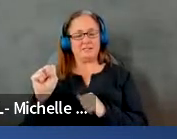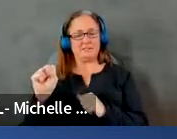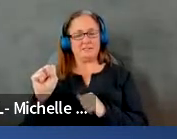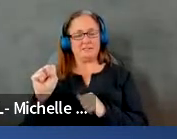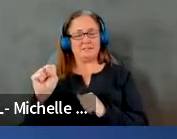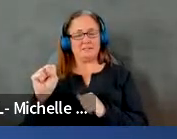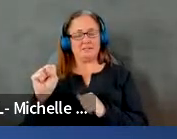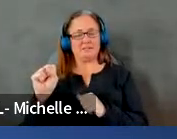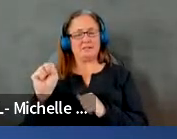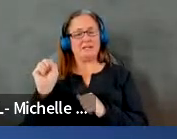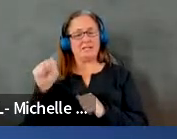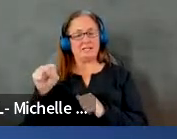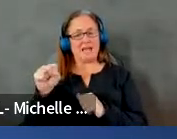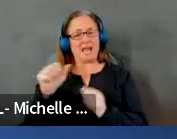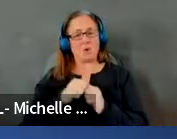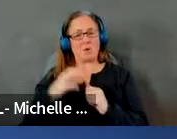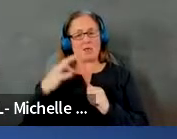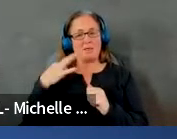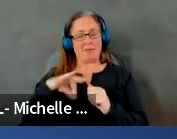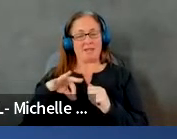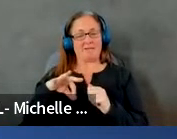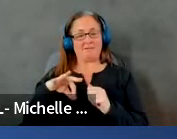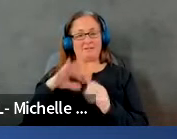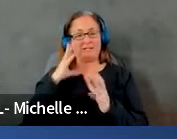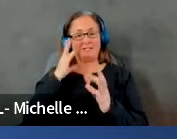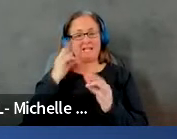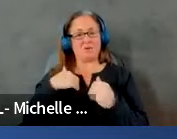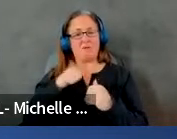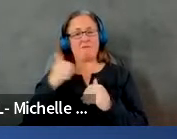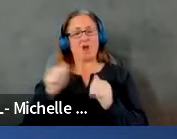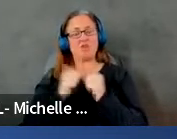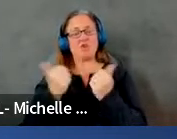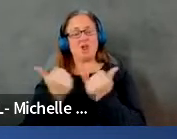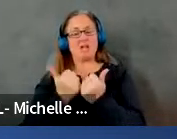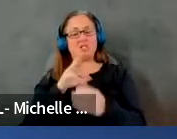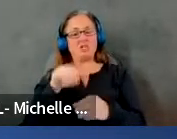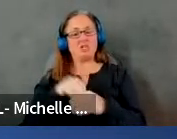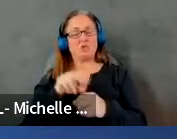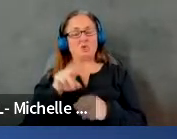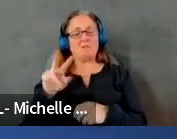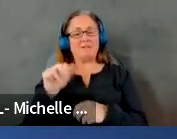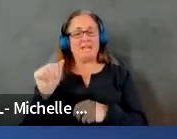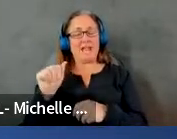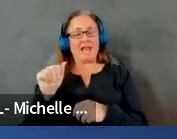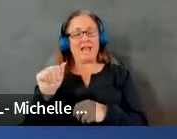you know, as with benefits determinations, there are other agencies, including the VA that interact